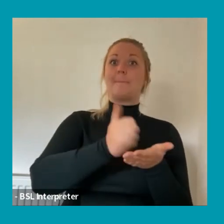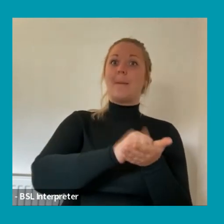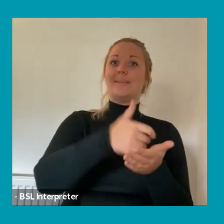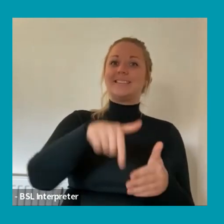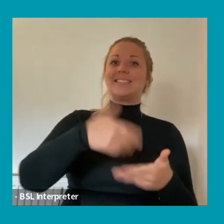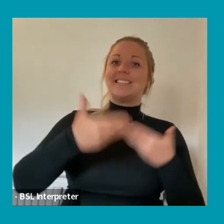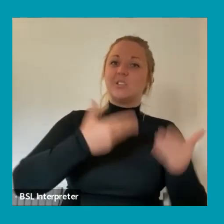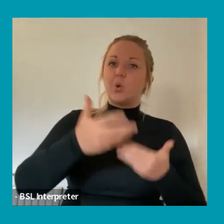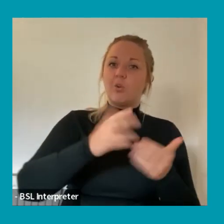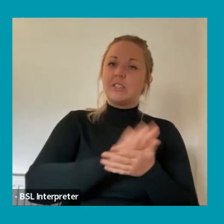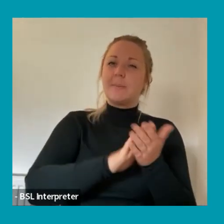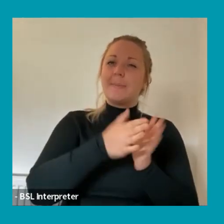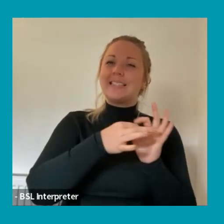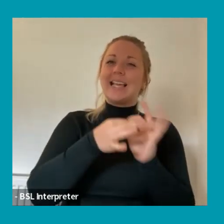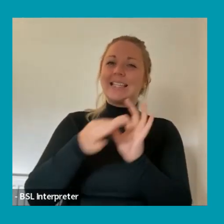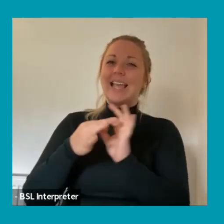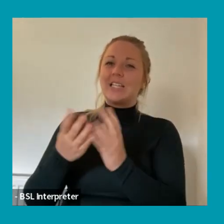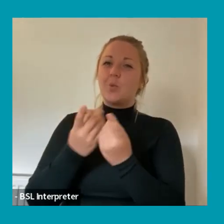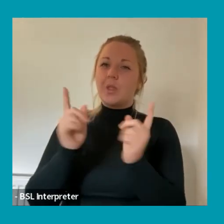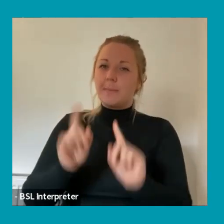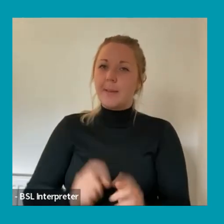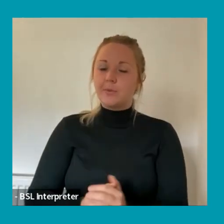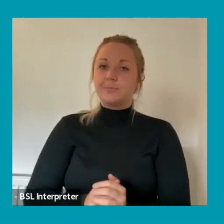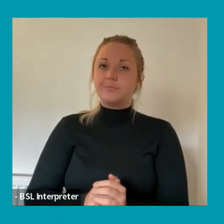Absolutely story telling is so so powerful.